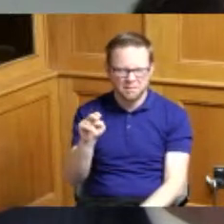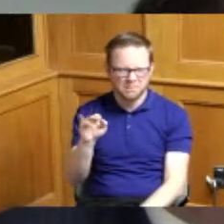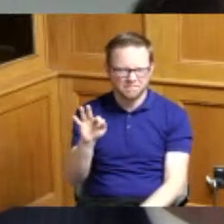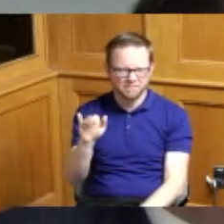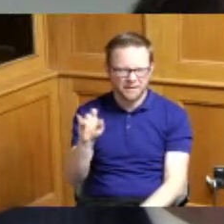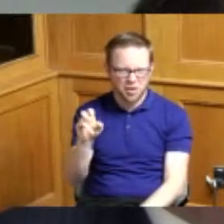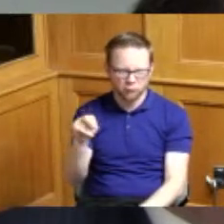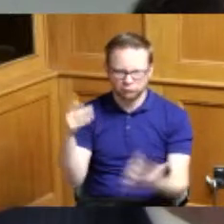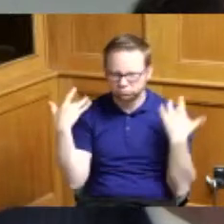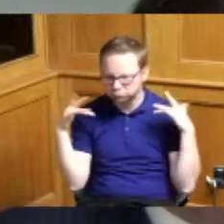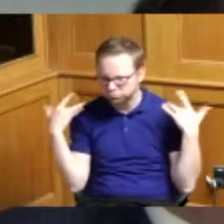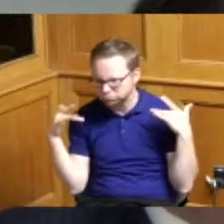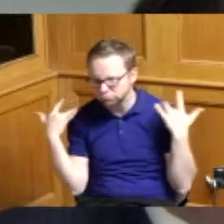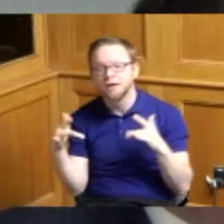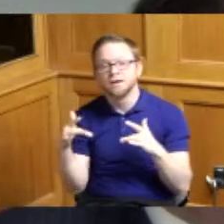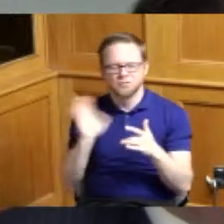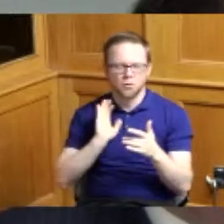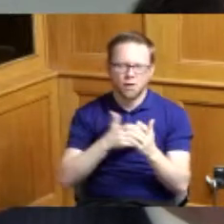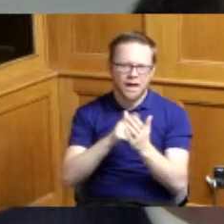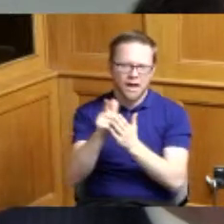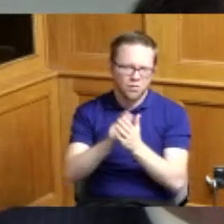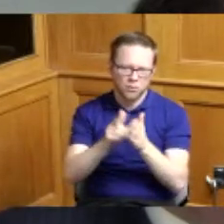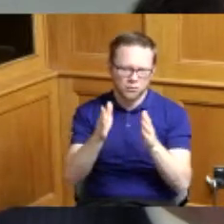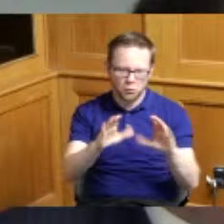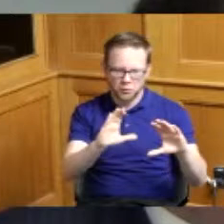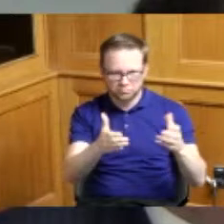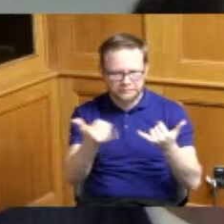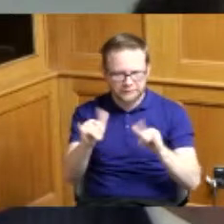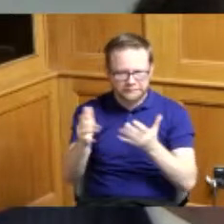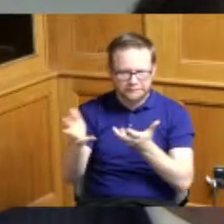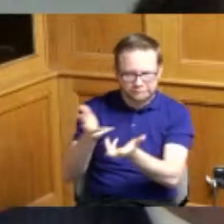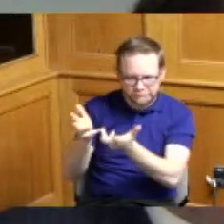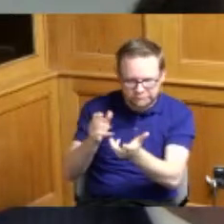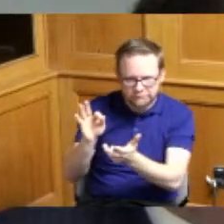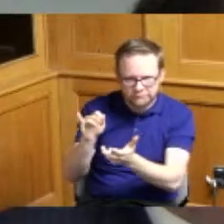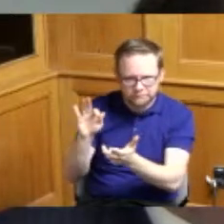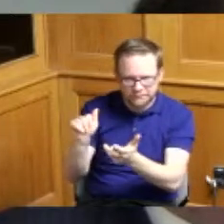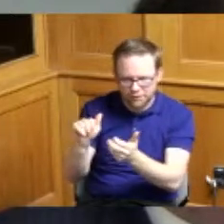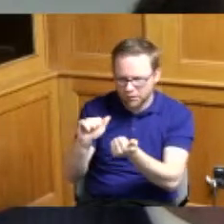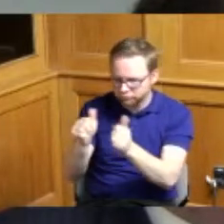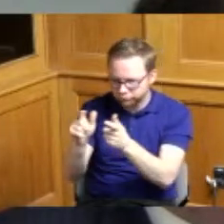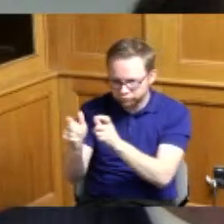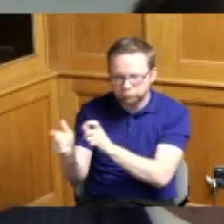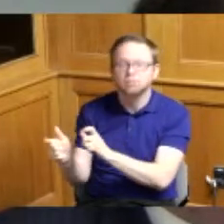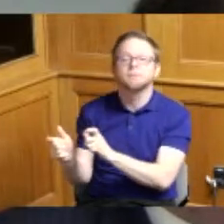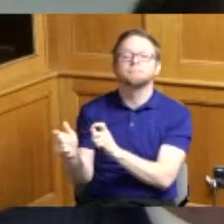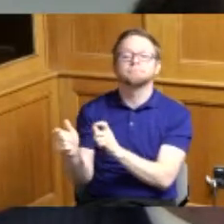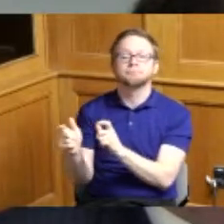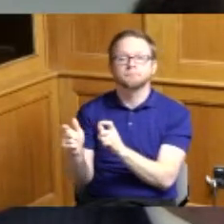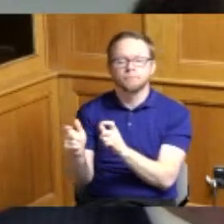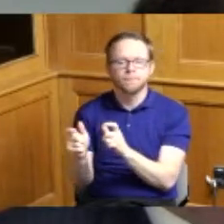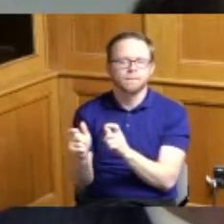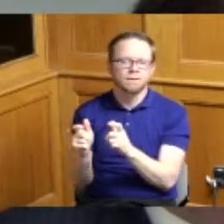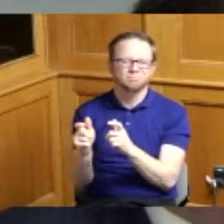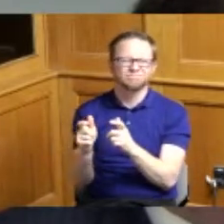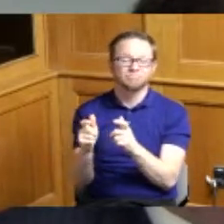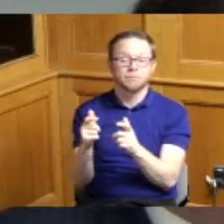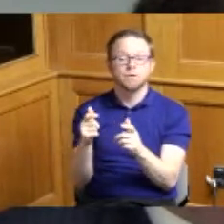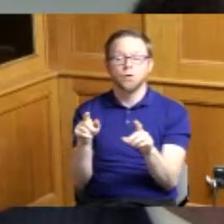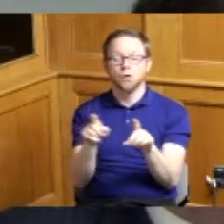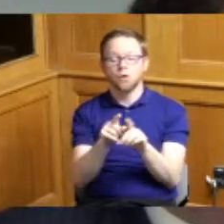attorneys are continuing to work with uh with FIFA on and then uh as I had also indicated that while